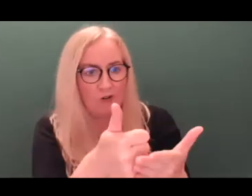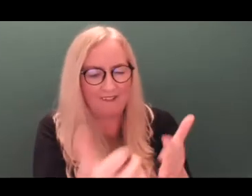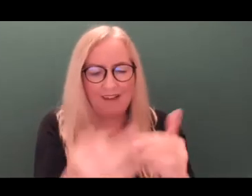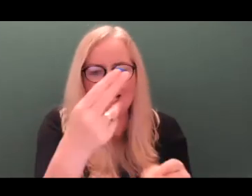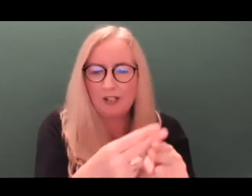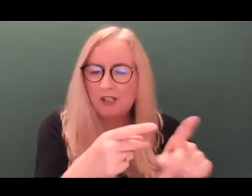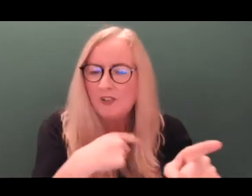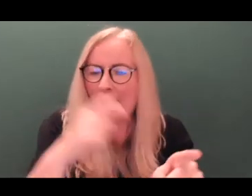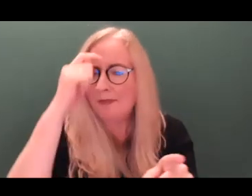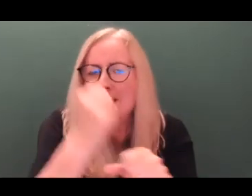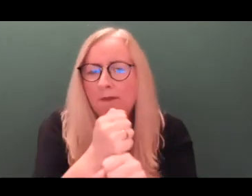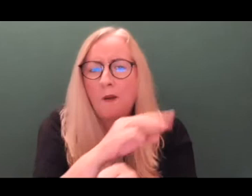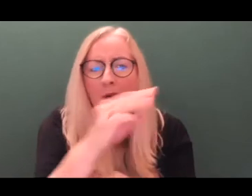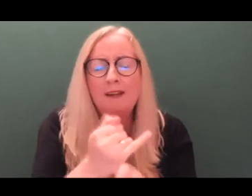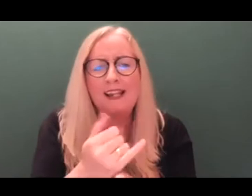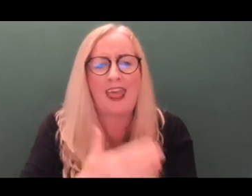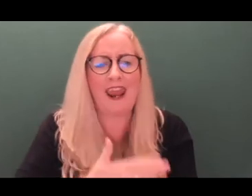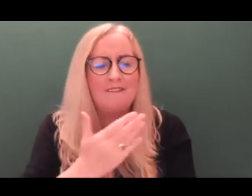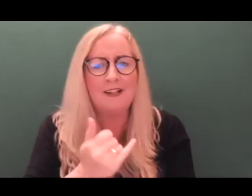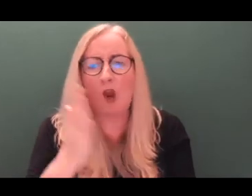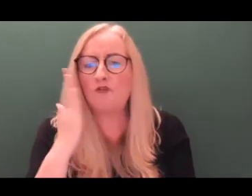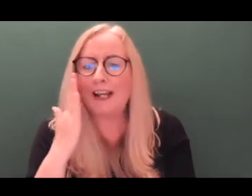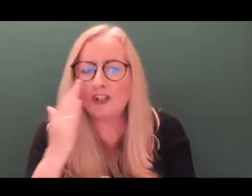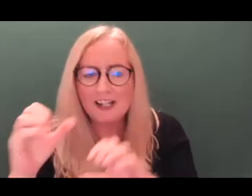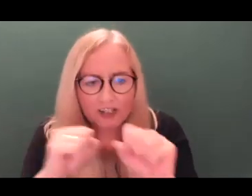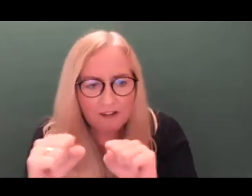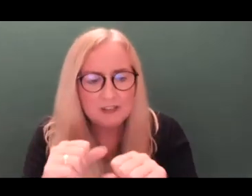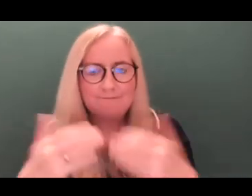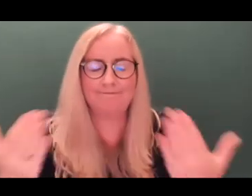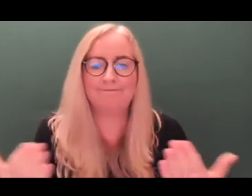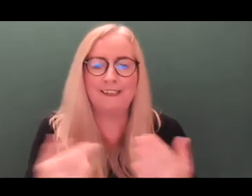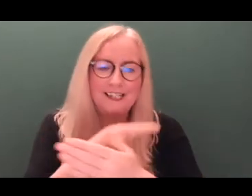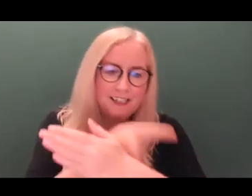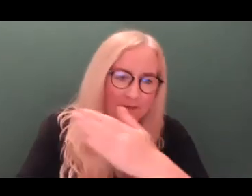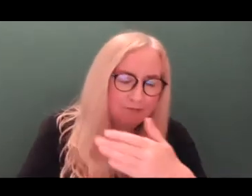living in residential services, either for a disability or mental health or maybe people in